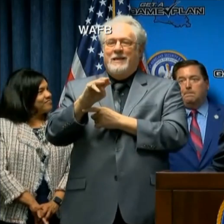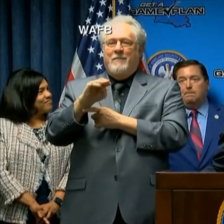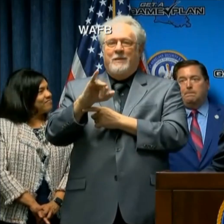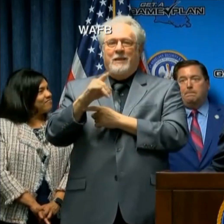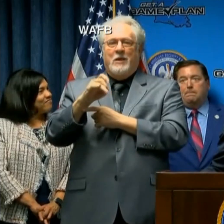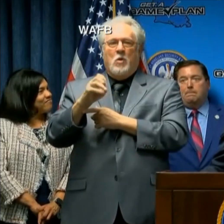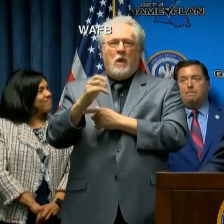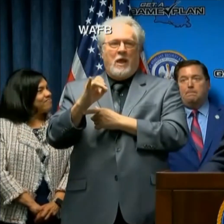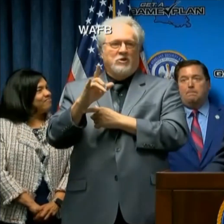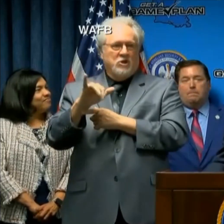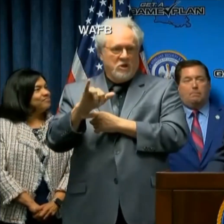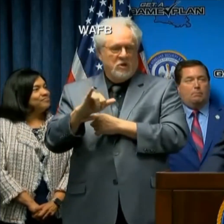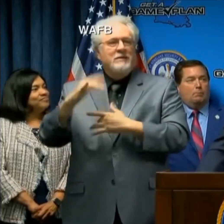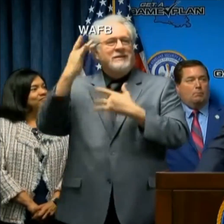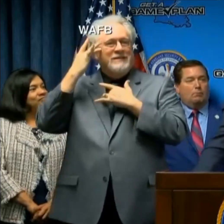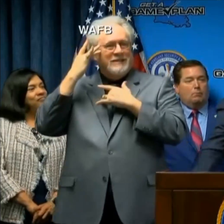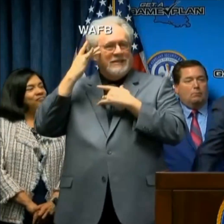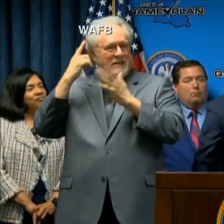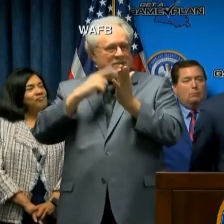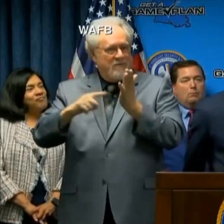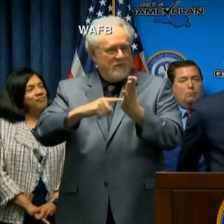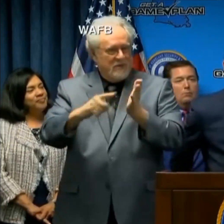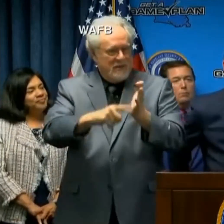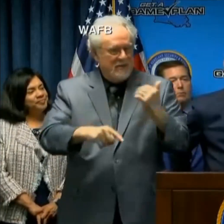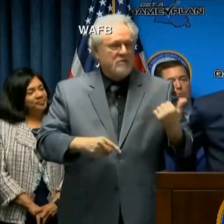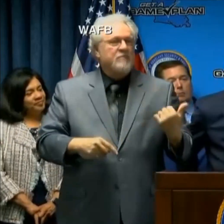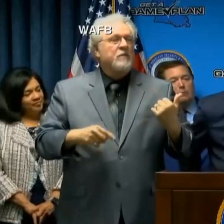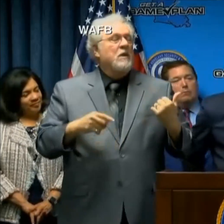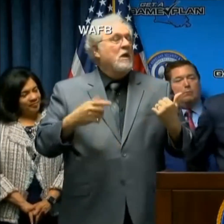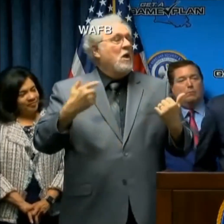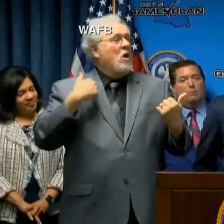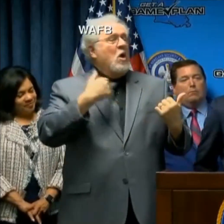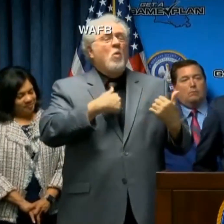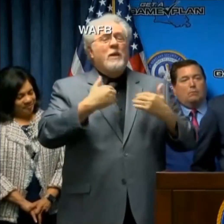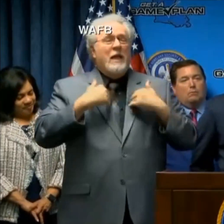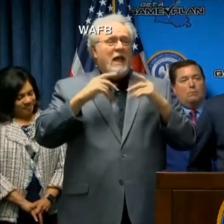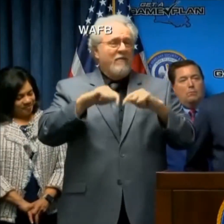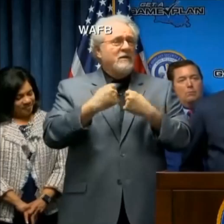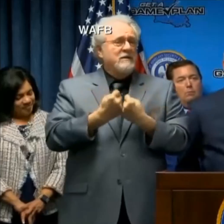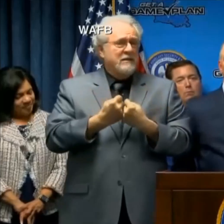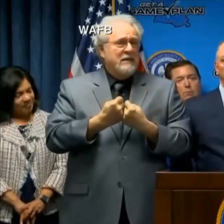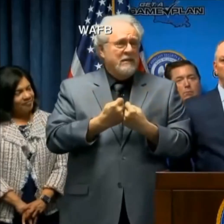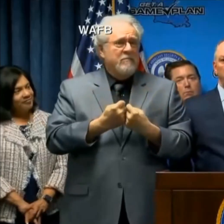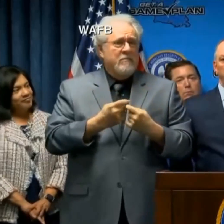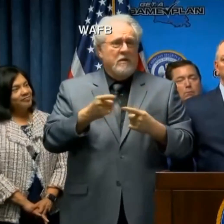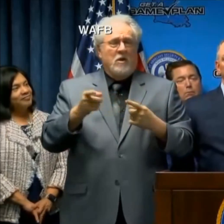same thing so you know we have a team that does this work of contact tracing